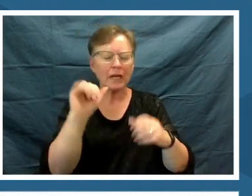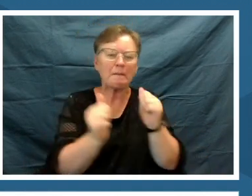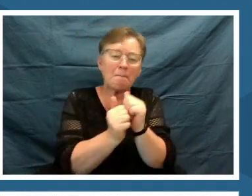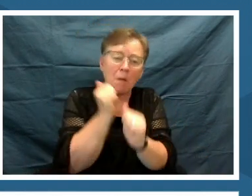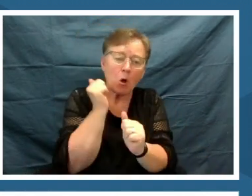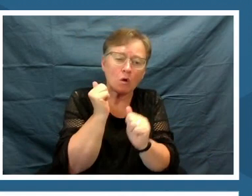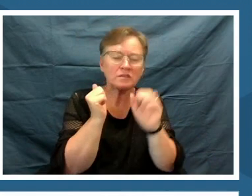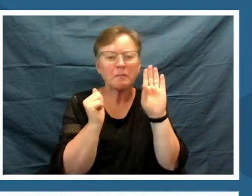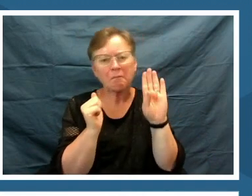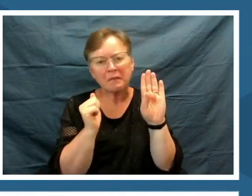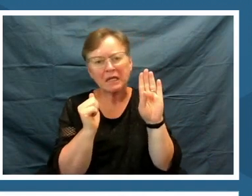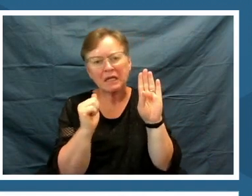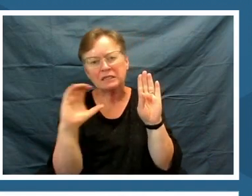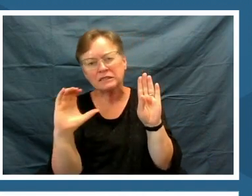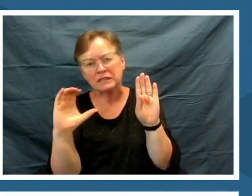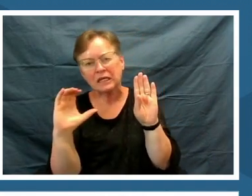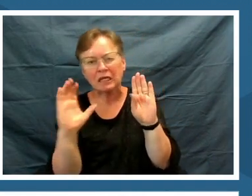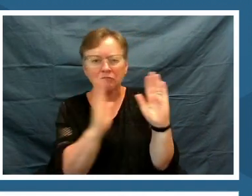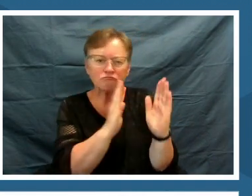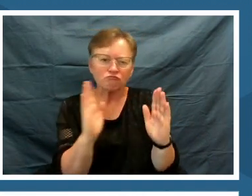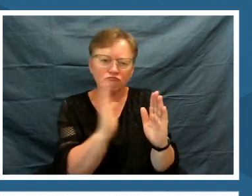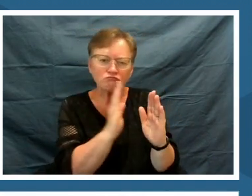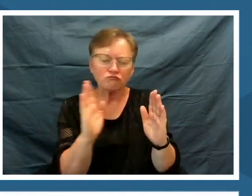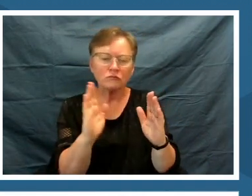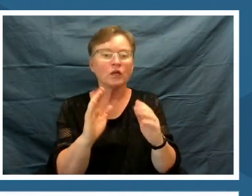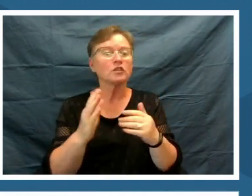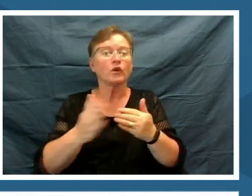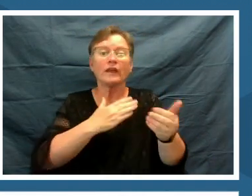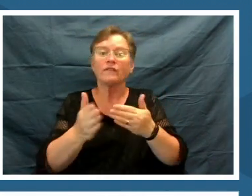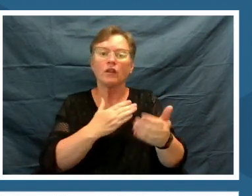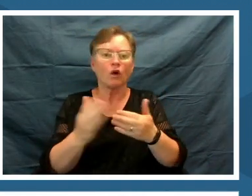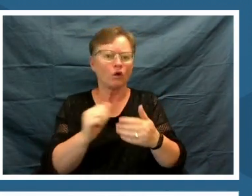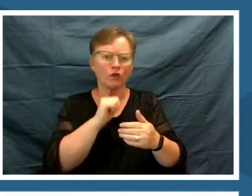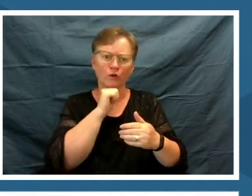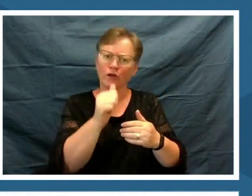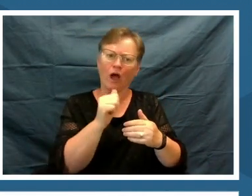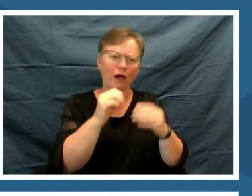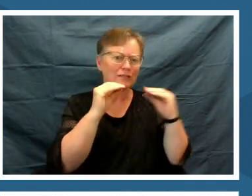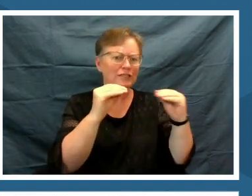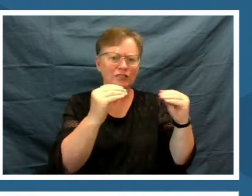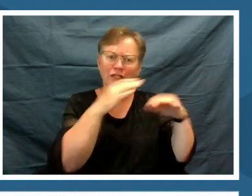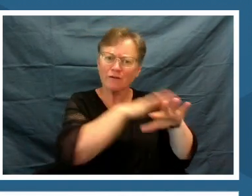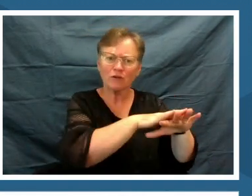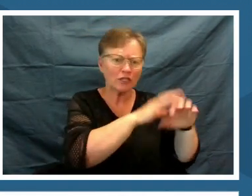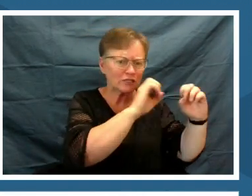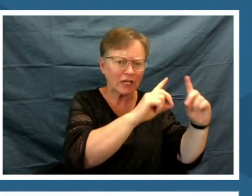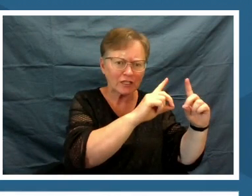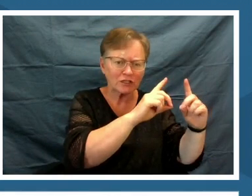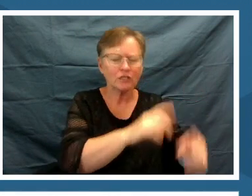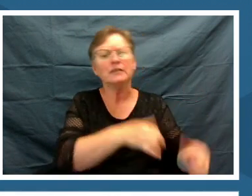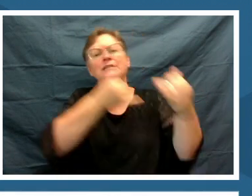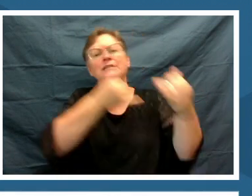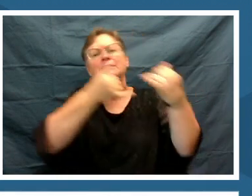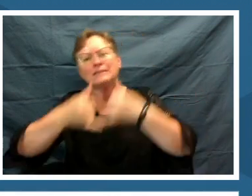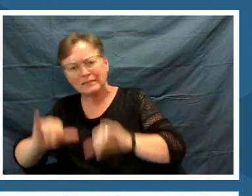so even though you weren't teaching convergence through convergence education b and c so sometimes i'm